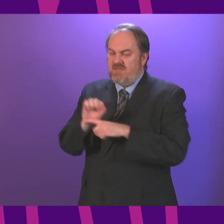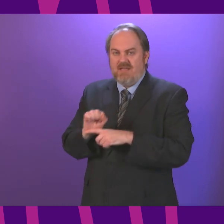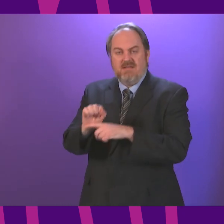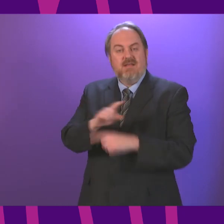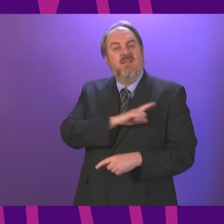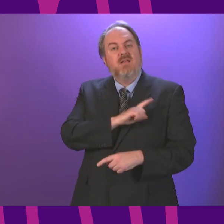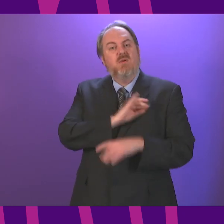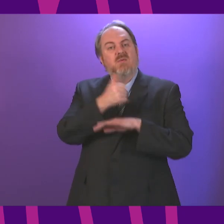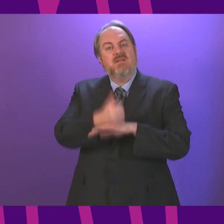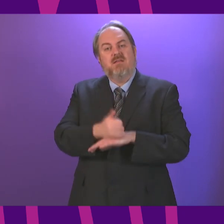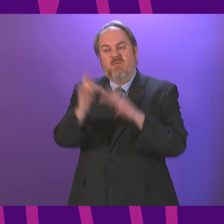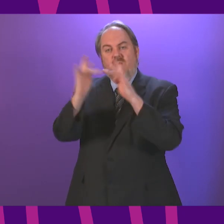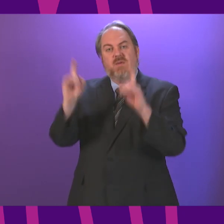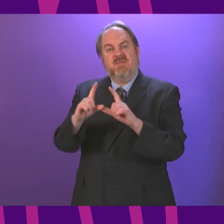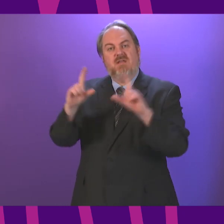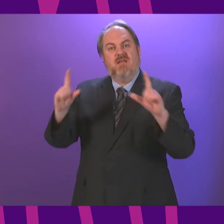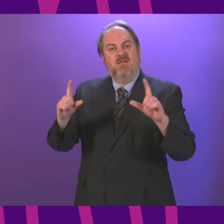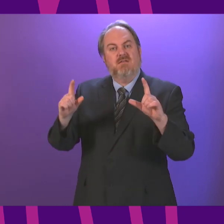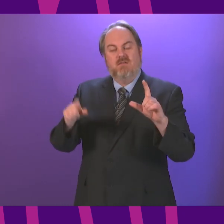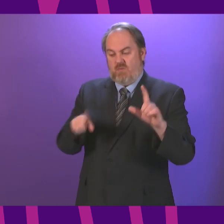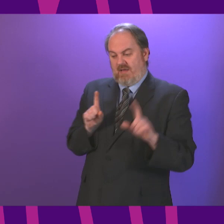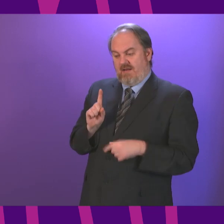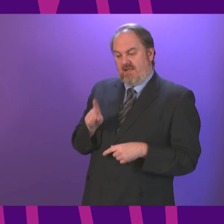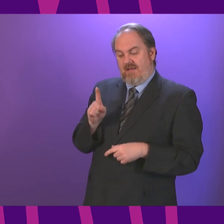which allows unpaid carers to register to receive the vaccine.